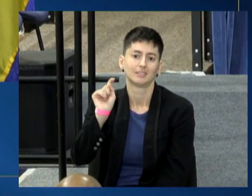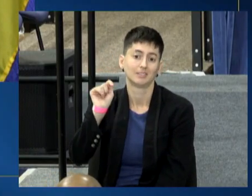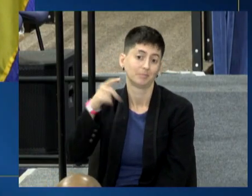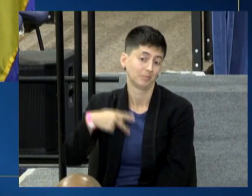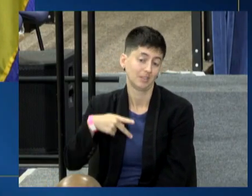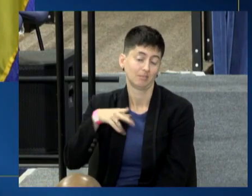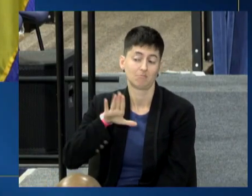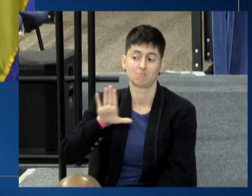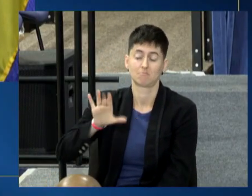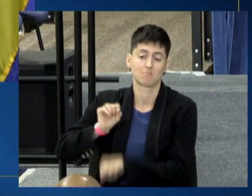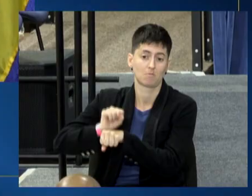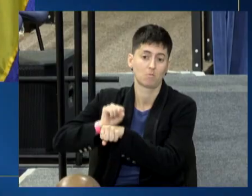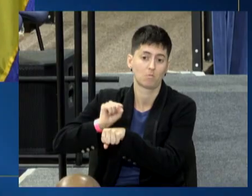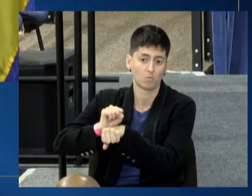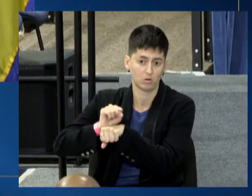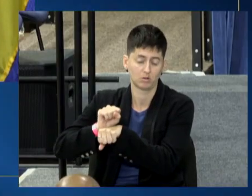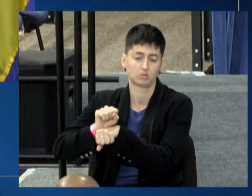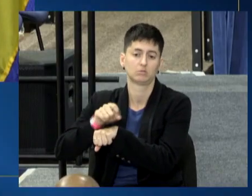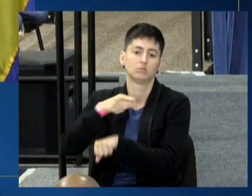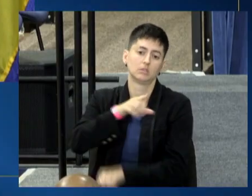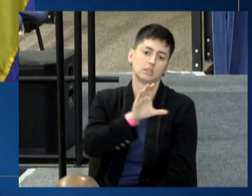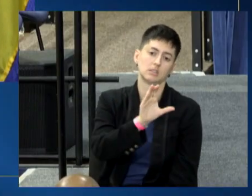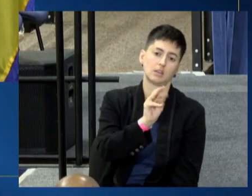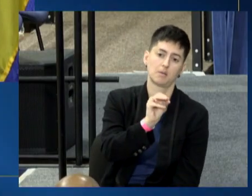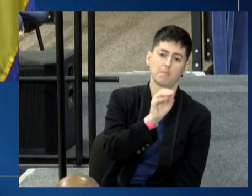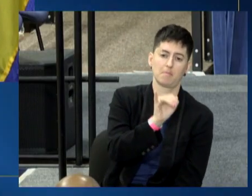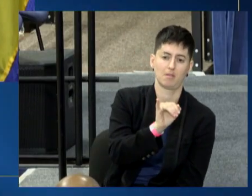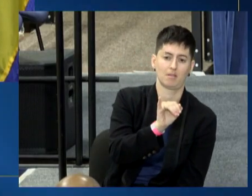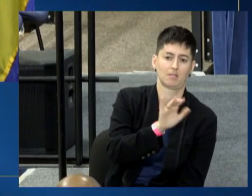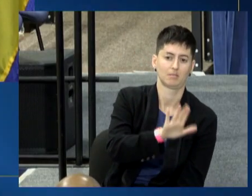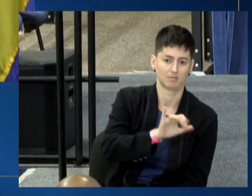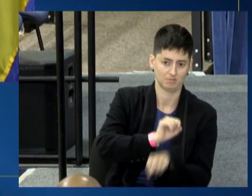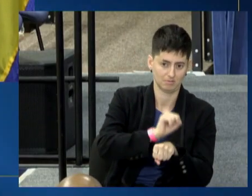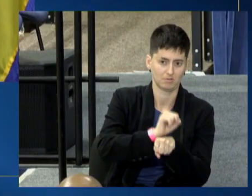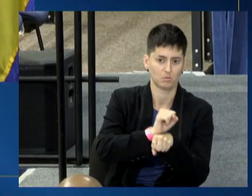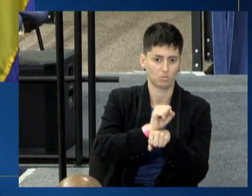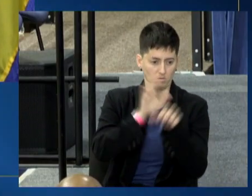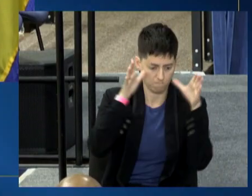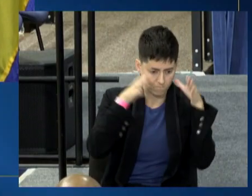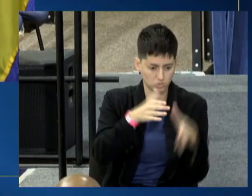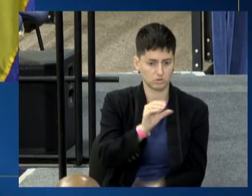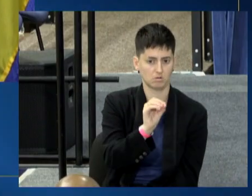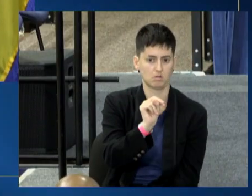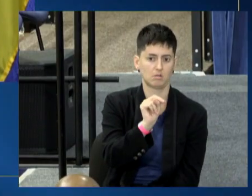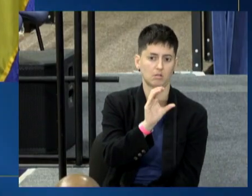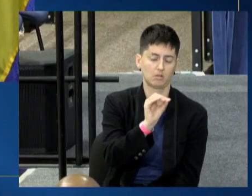and CMMI's work on the enhancing oncology model. To advance equity and treatment, improve care,